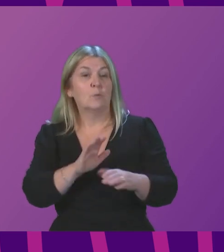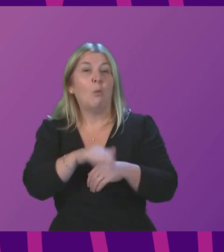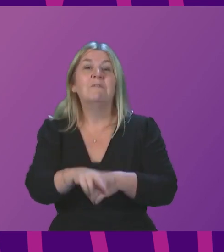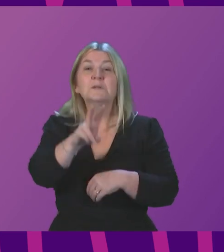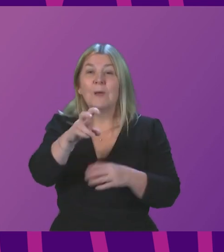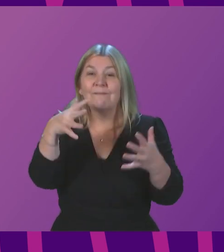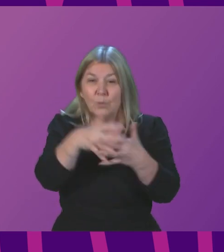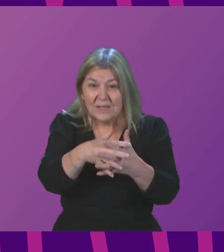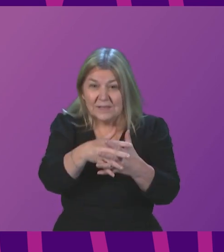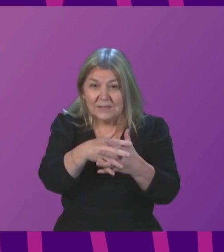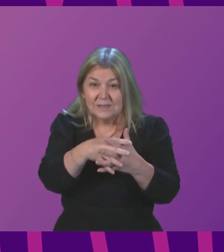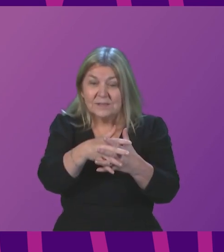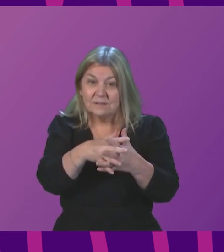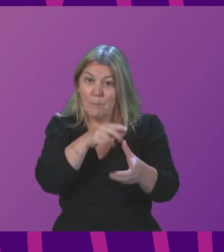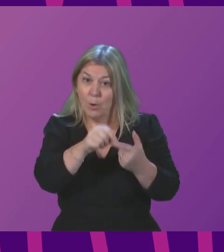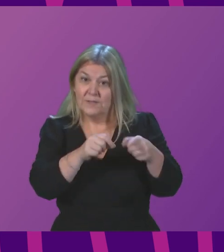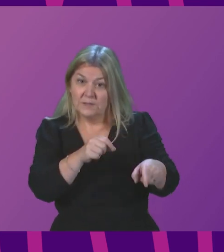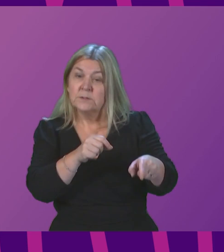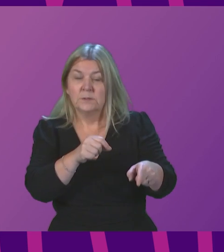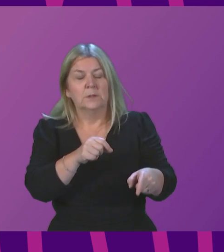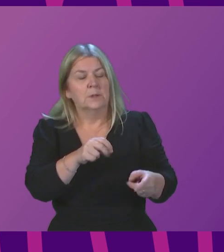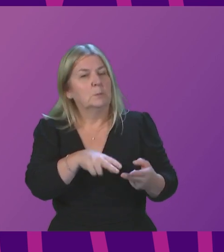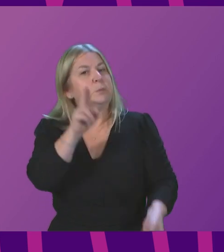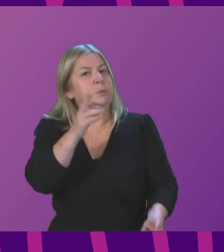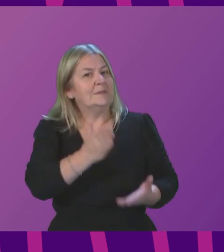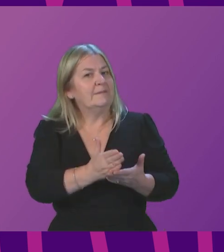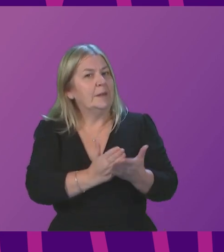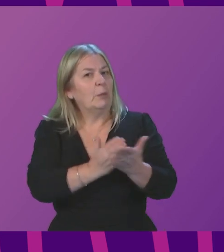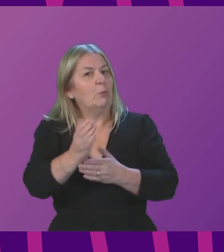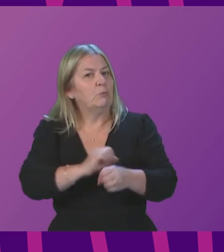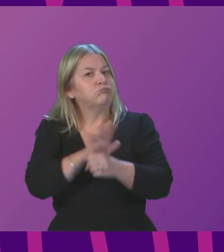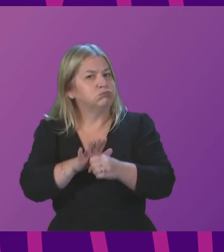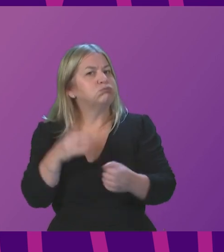out-patient appointments has increased throughout the pandemic, but there is no current indication